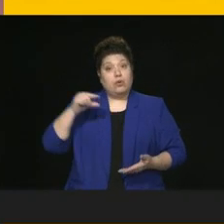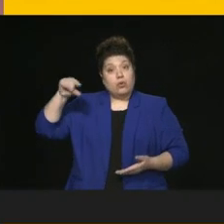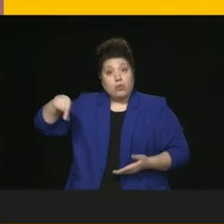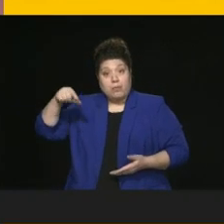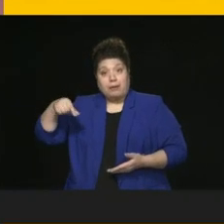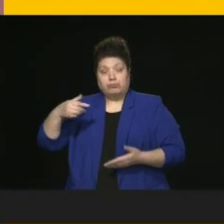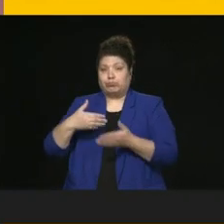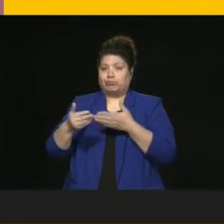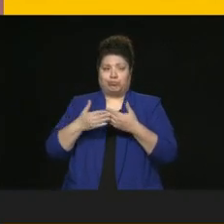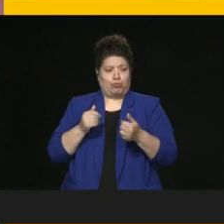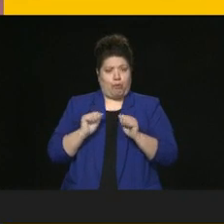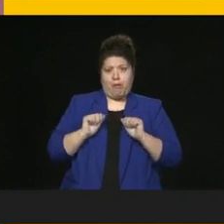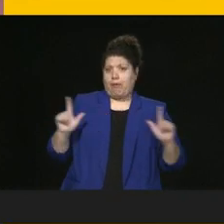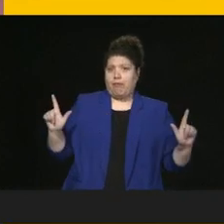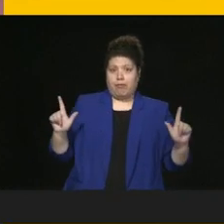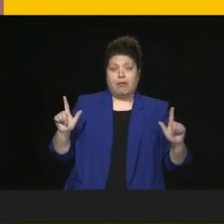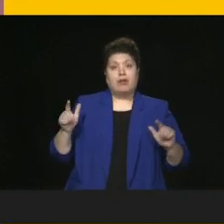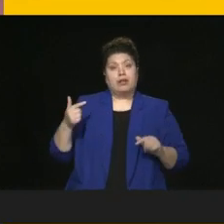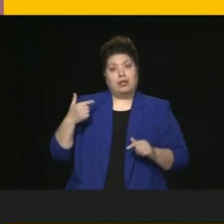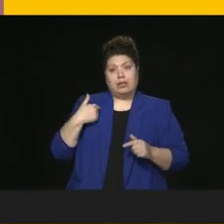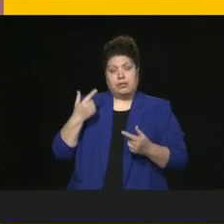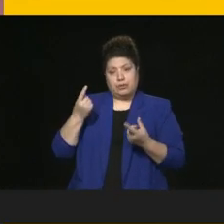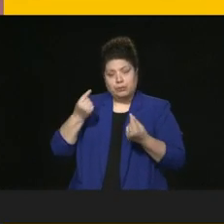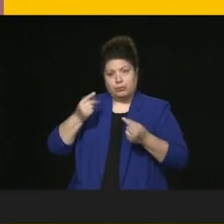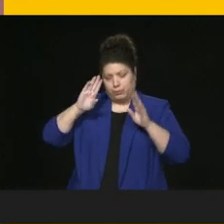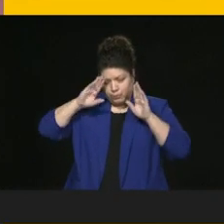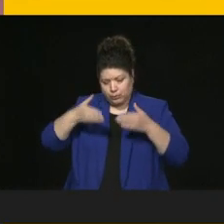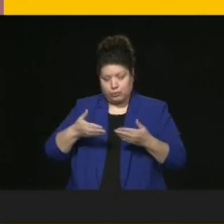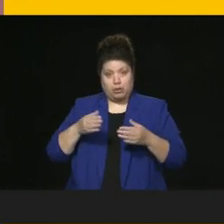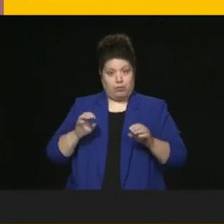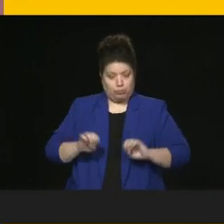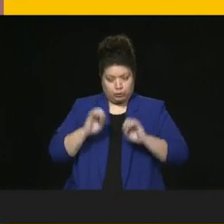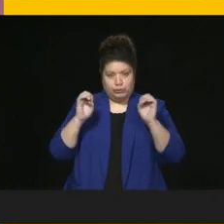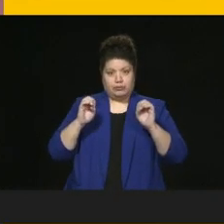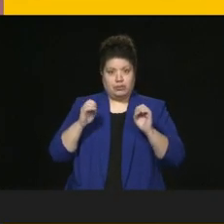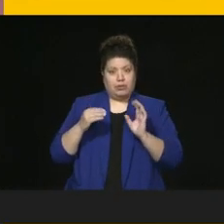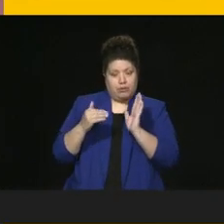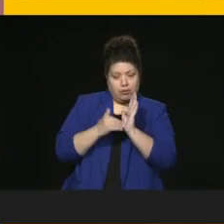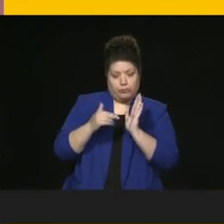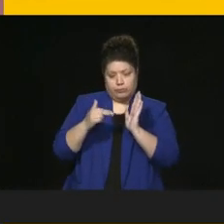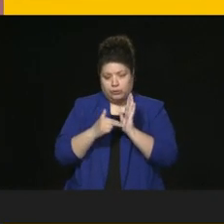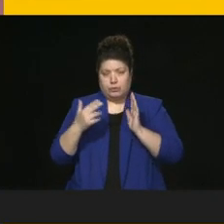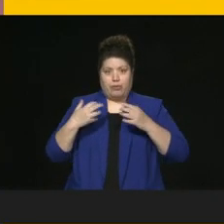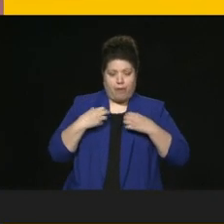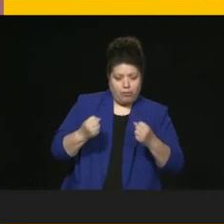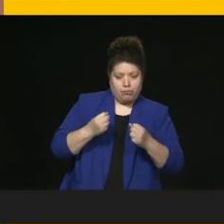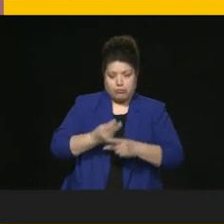QUÉBEC AND ALL PROVINCES ARE WORKING VERY HARD TO COPE WITH